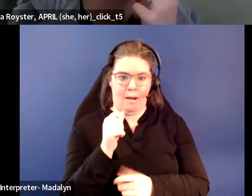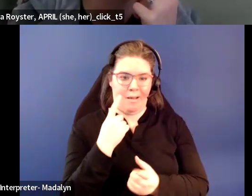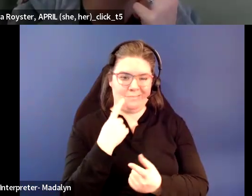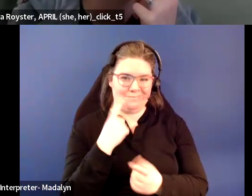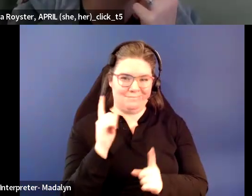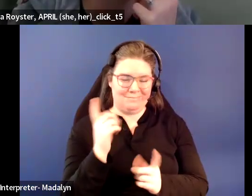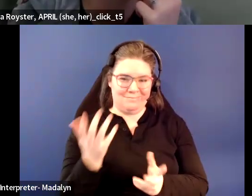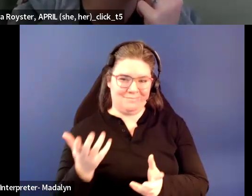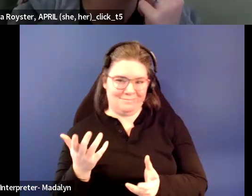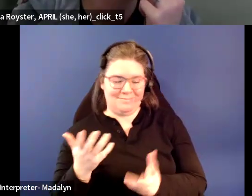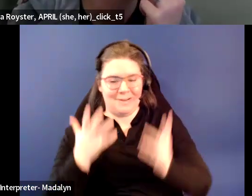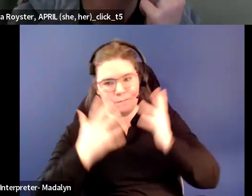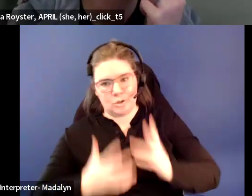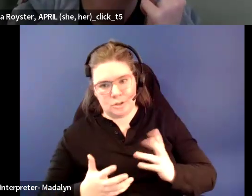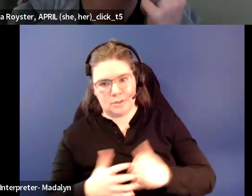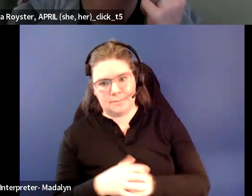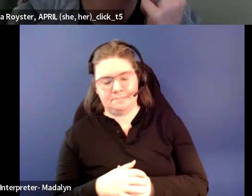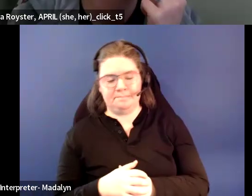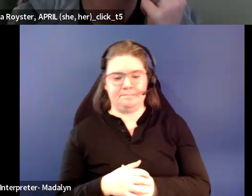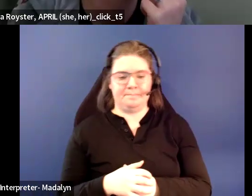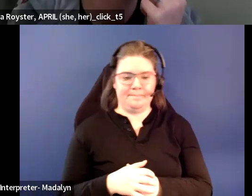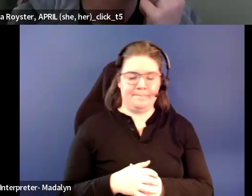Carolyn Grawi: unfortunate, but reality. So